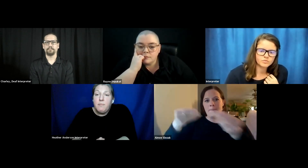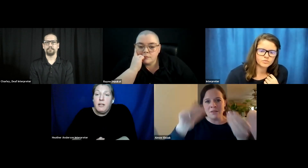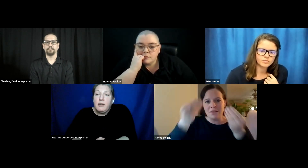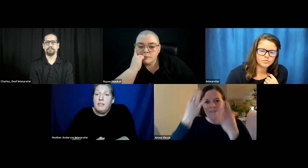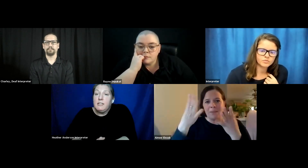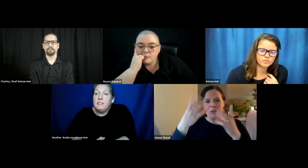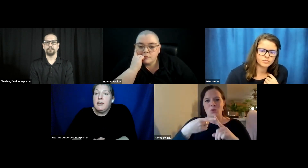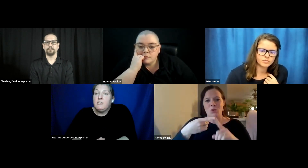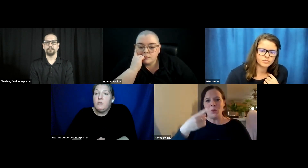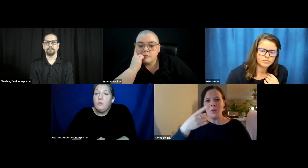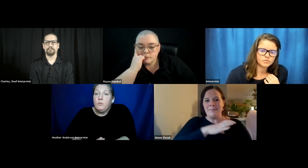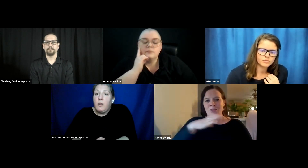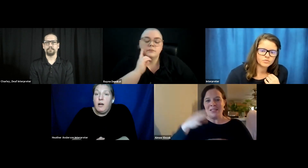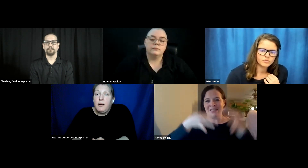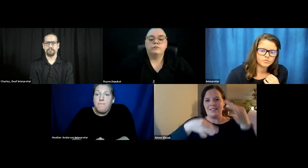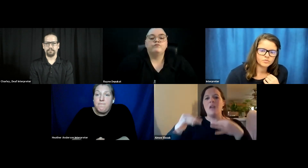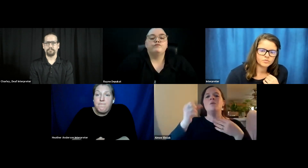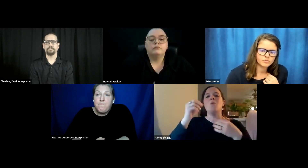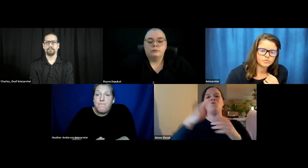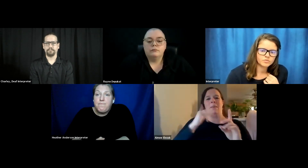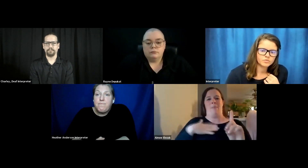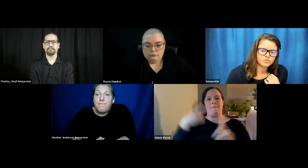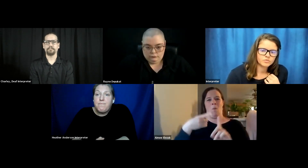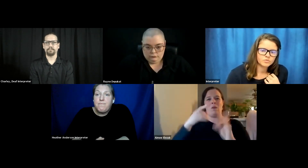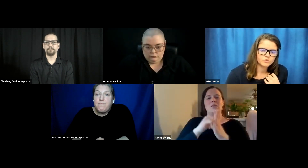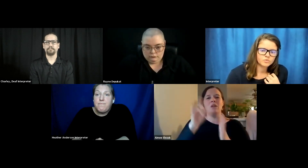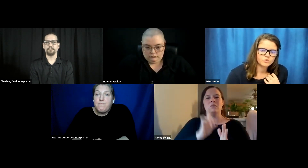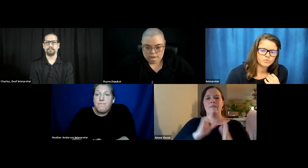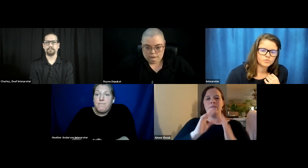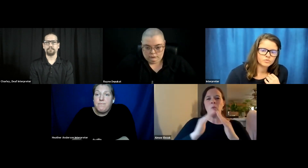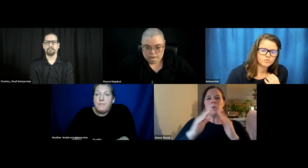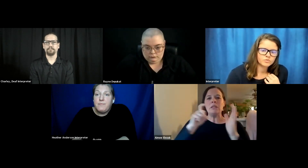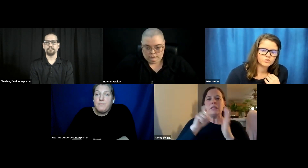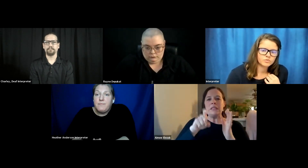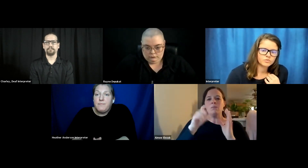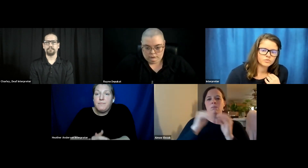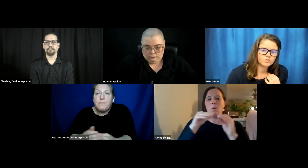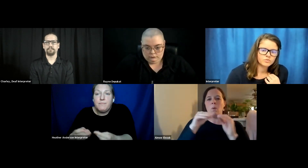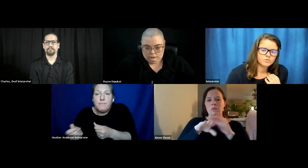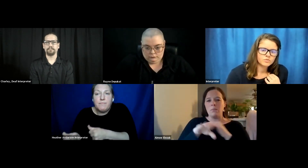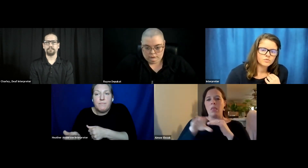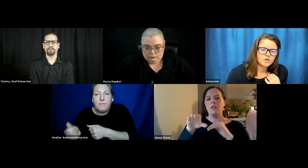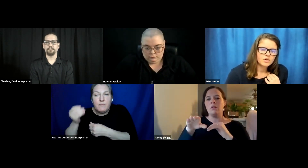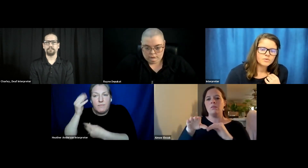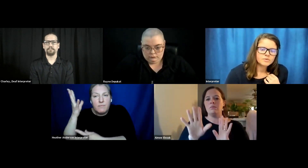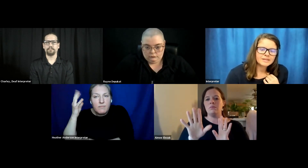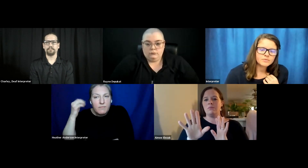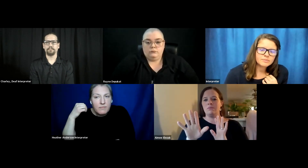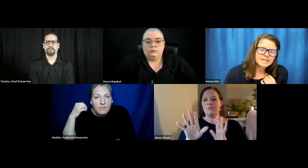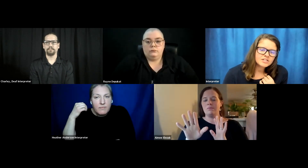Me and Bonnie tend to.